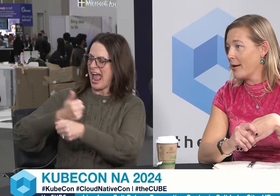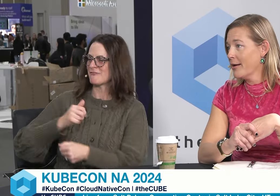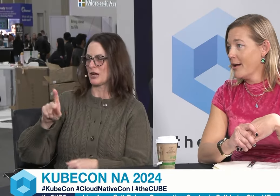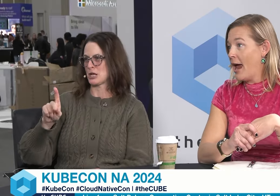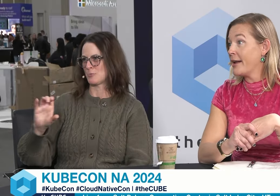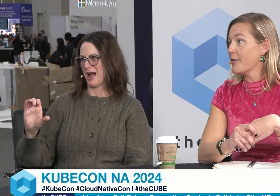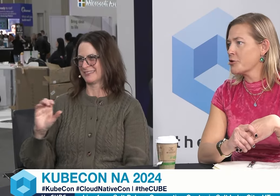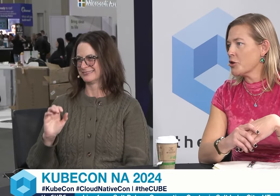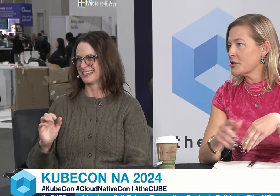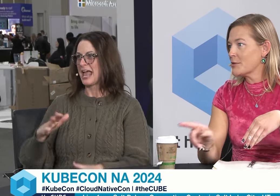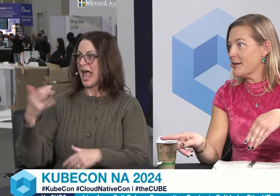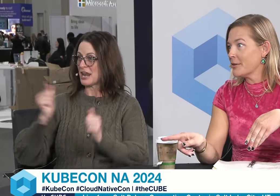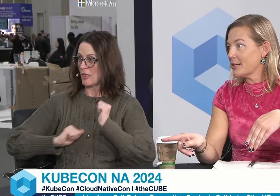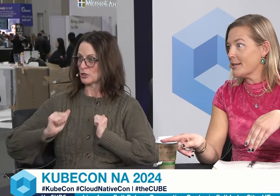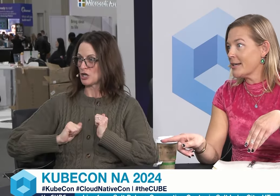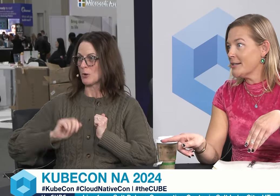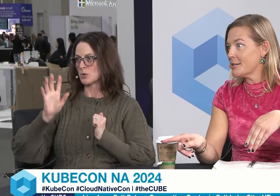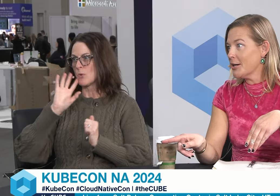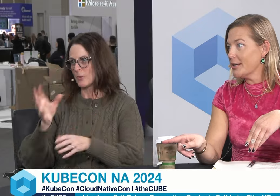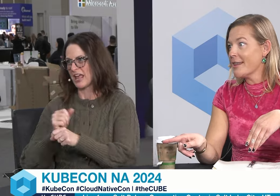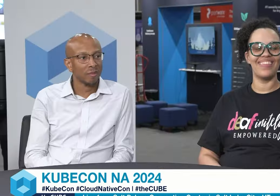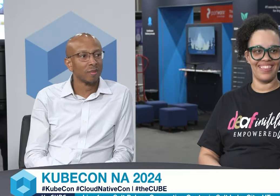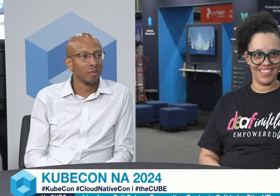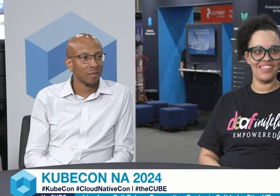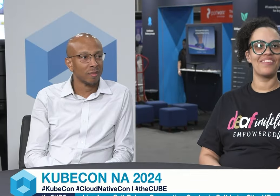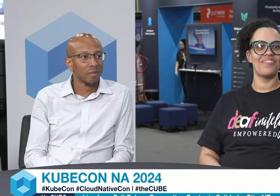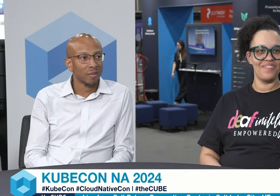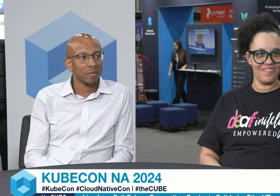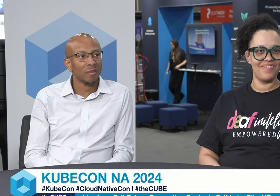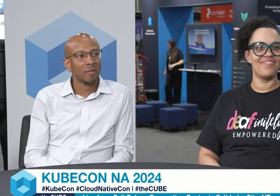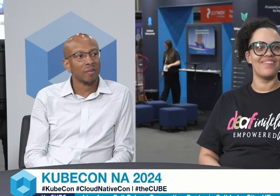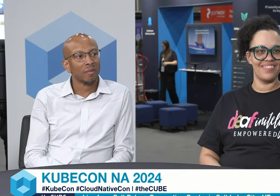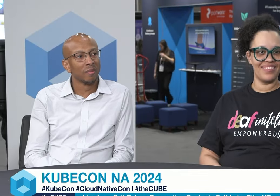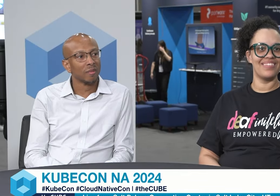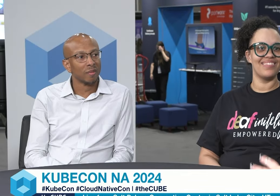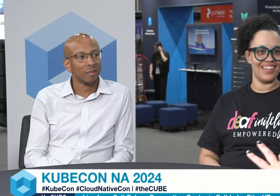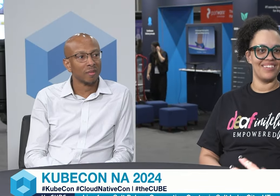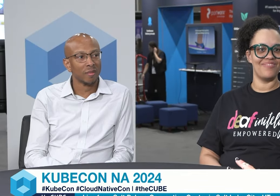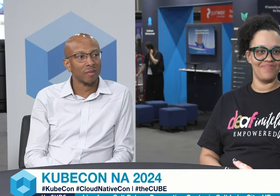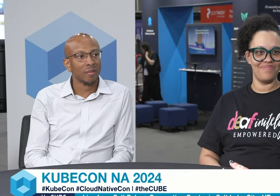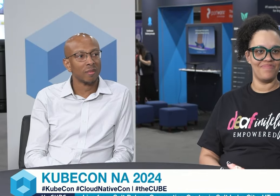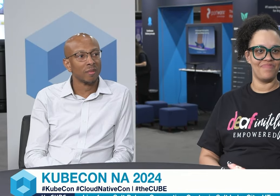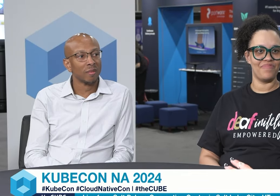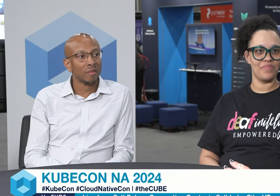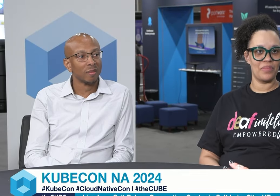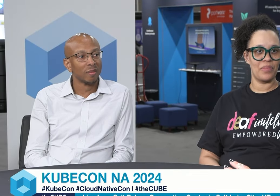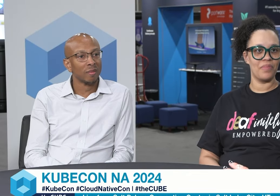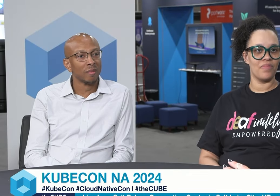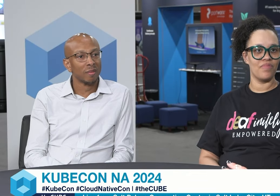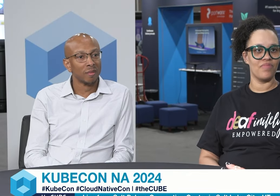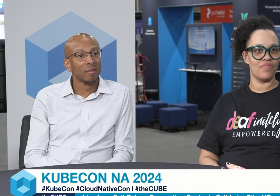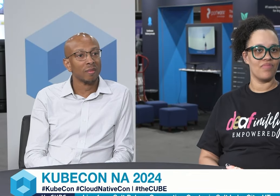KubeCon and other shows. We're definitely going to get the kids on. That is a great idea. Anytime you have an idea, actually, both